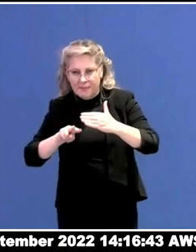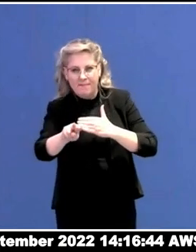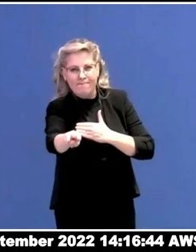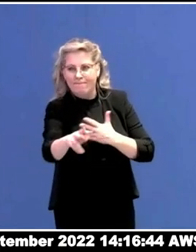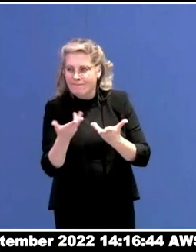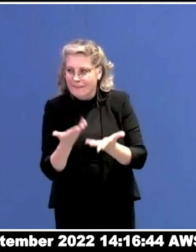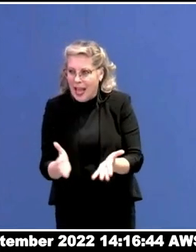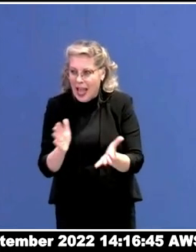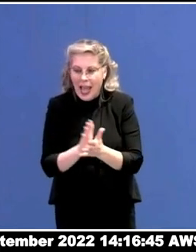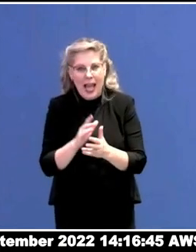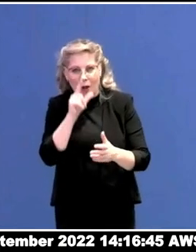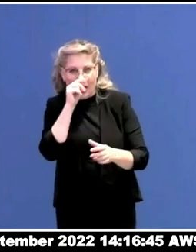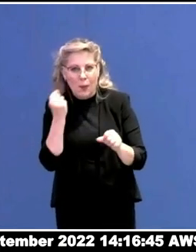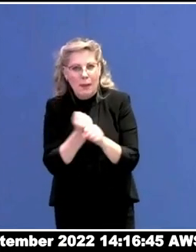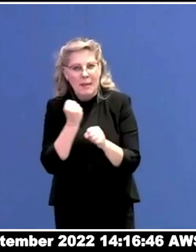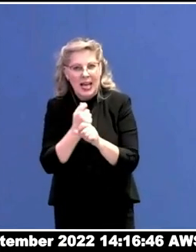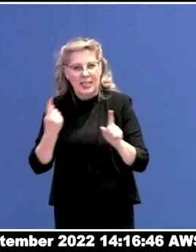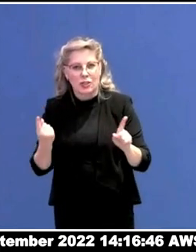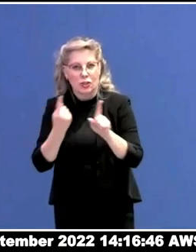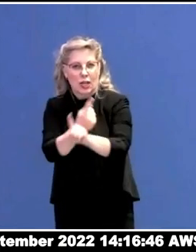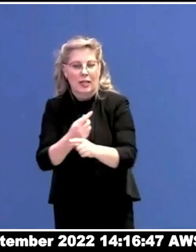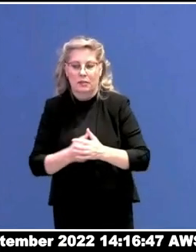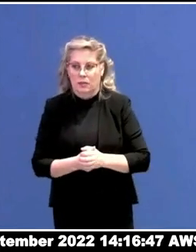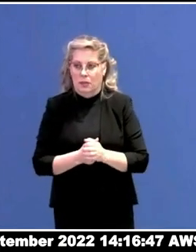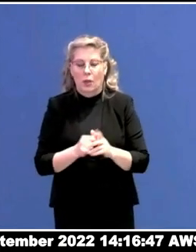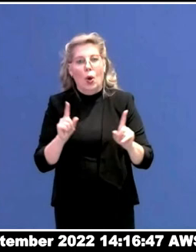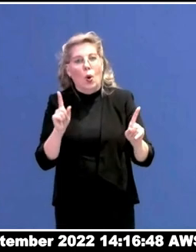view if you had to nominate one or two things that we could do tomorrow, what would